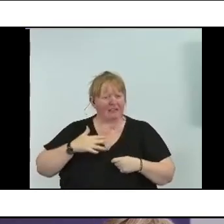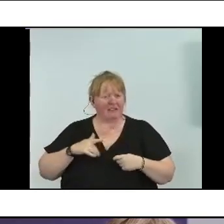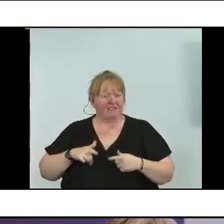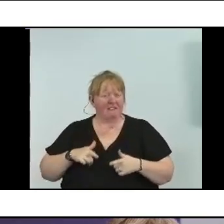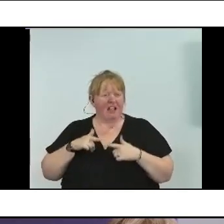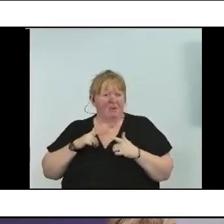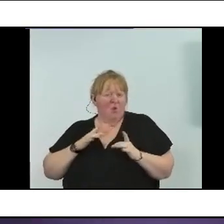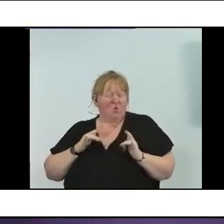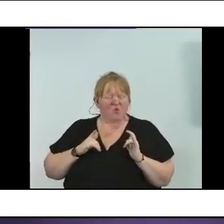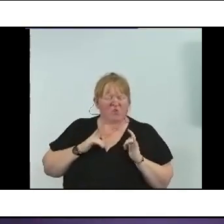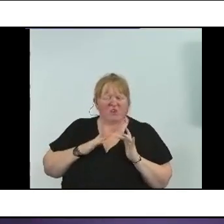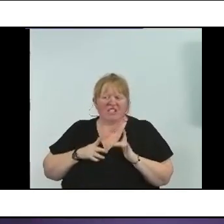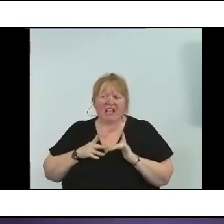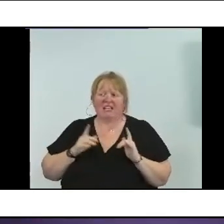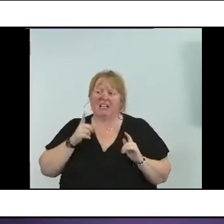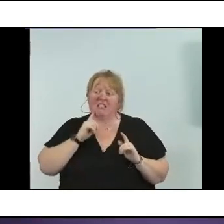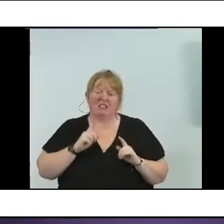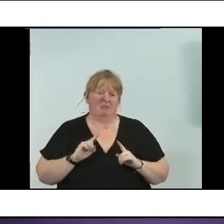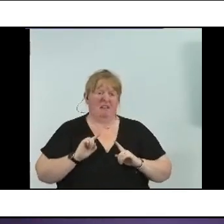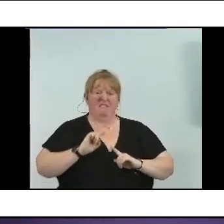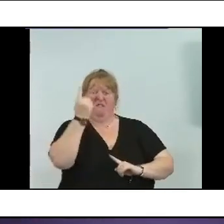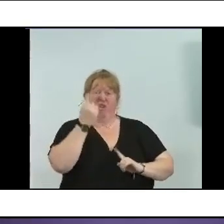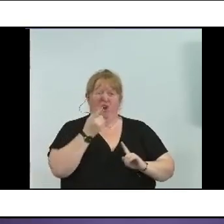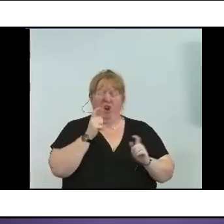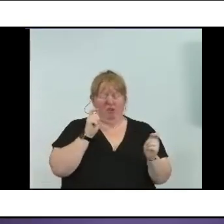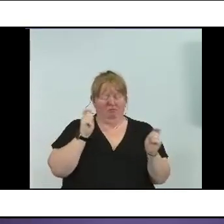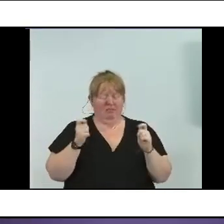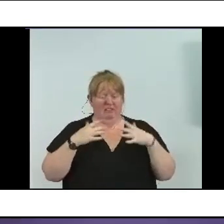[Glen] This is my first adaptive range, and I absolutely love it. It gives me so